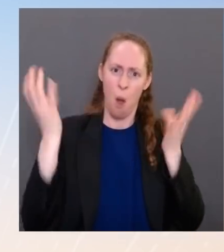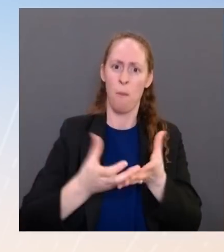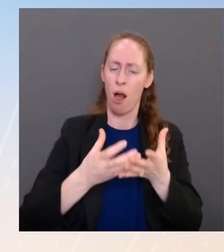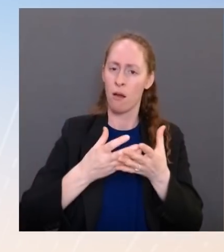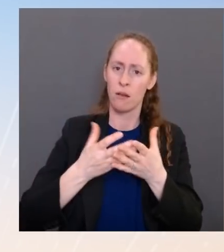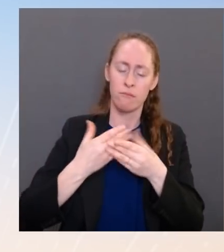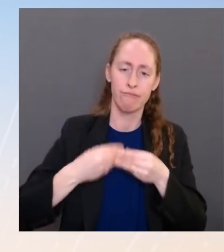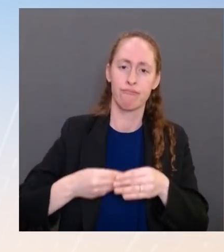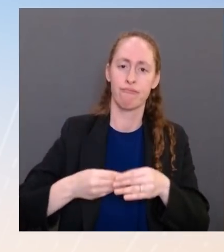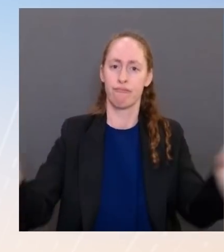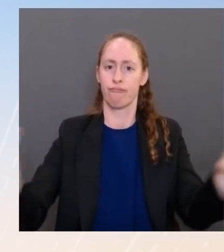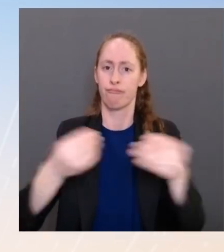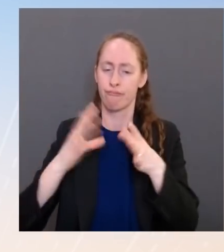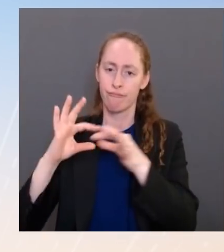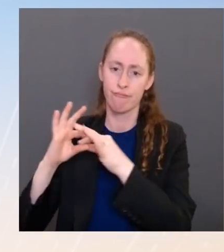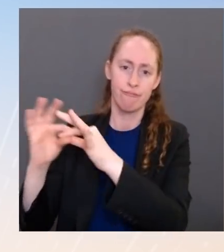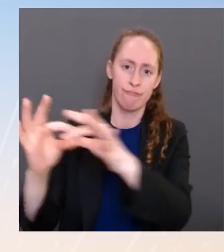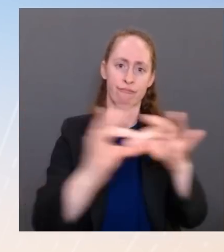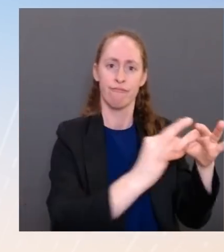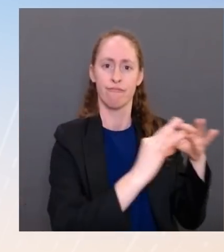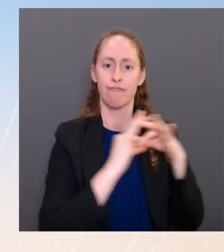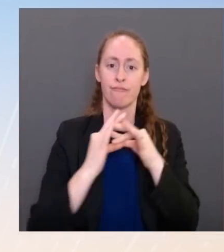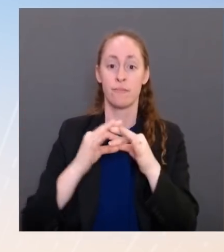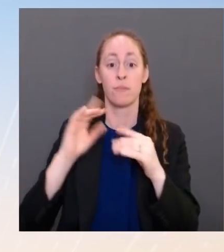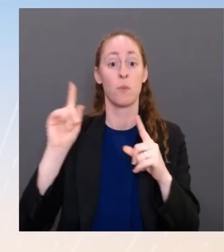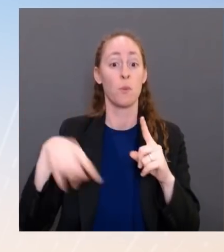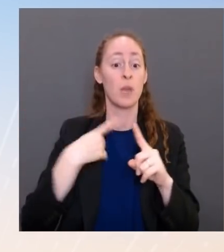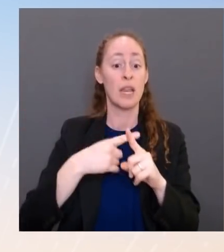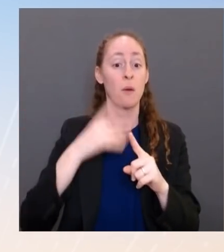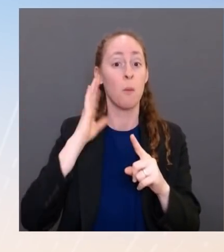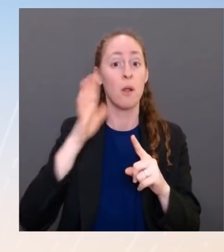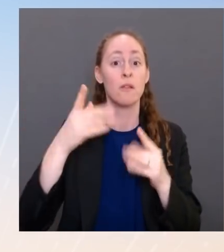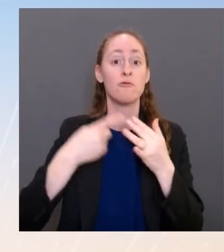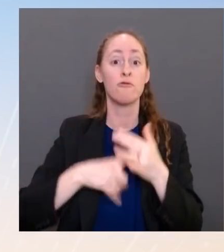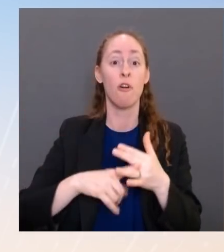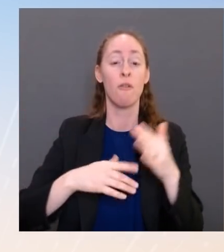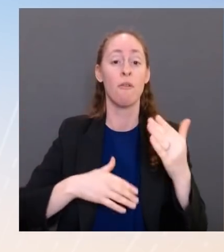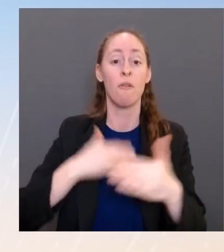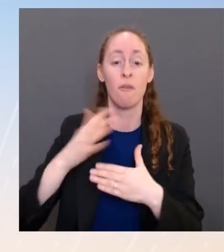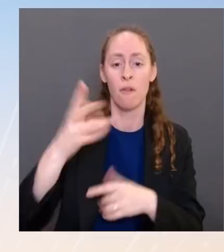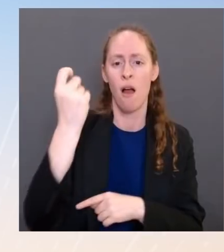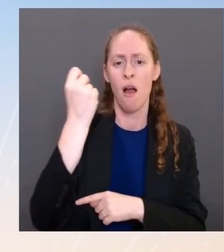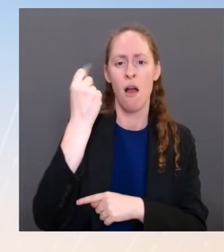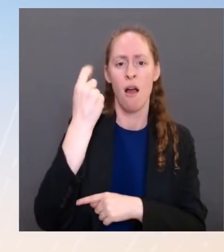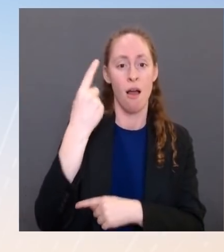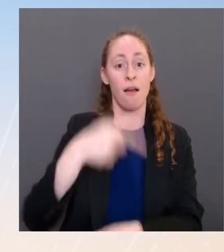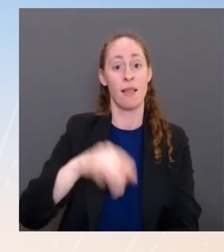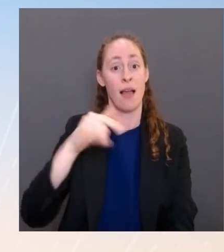we said at the beginning that it would be over the course of time. What we're trying to do is fill the needs for the next several months